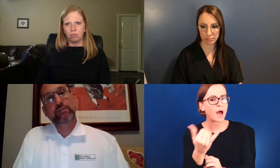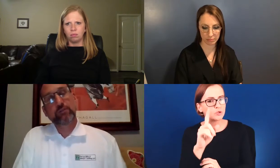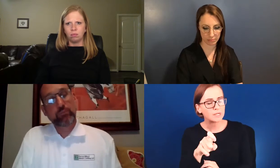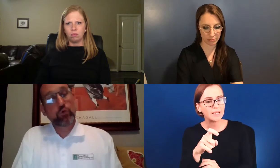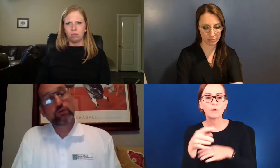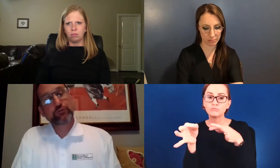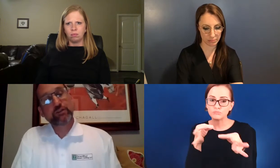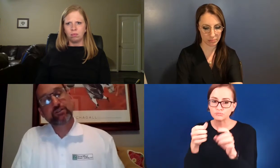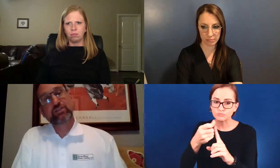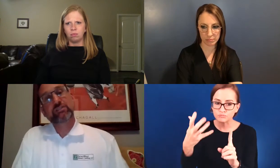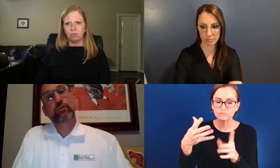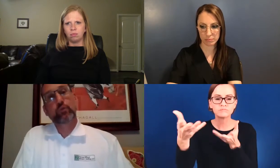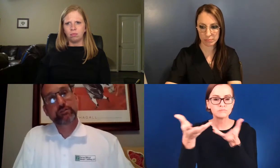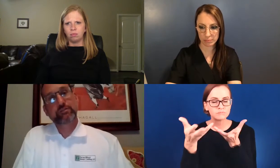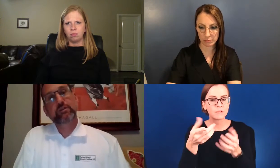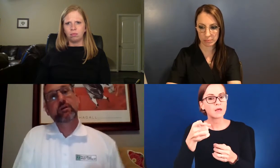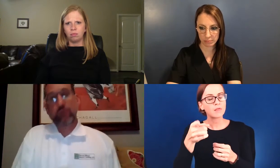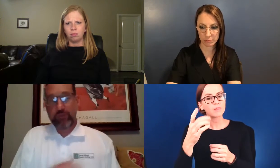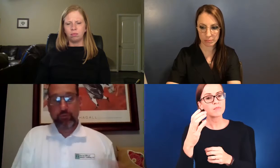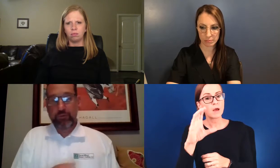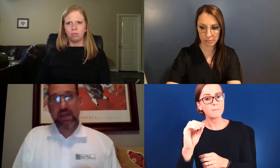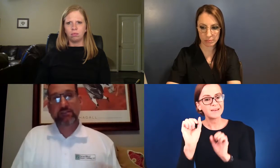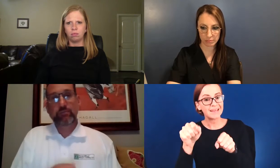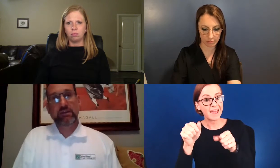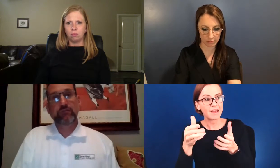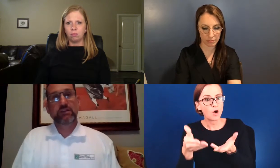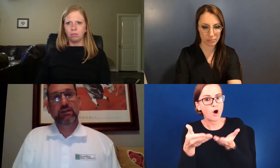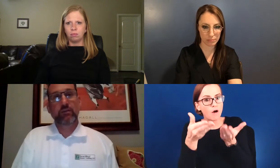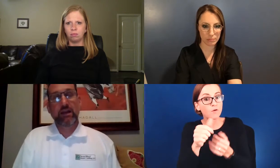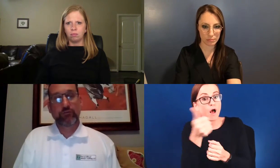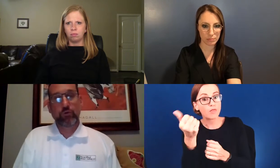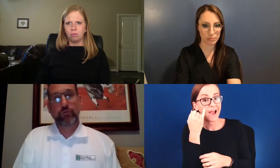And so the employer is free to suggest otherwise. But there has to be a give and take and a back and forth,